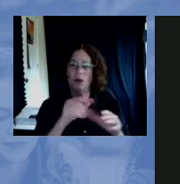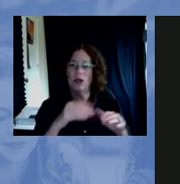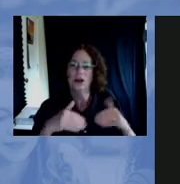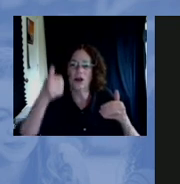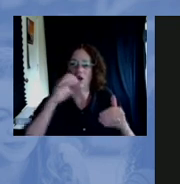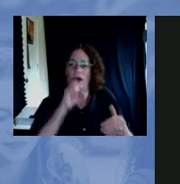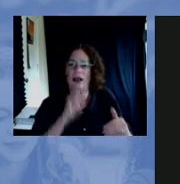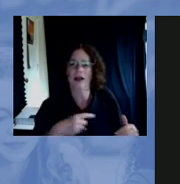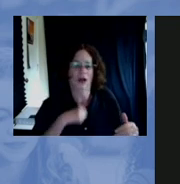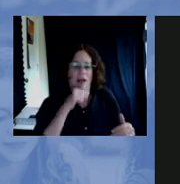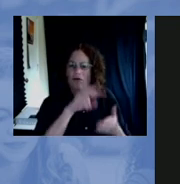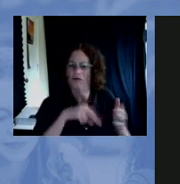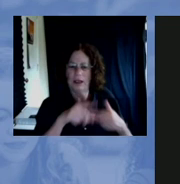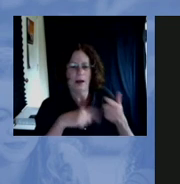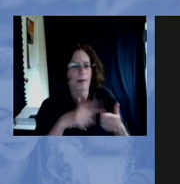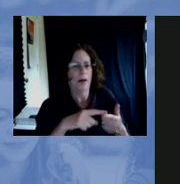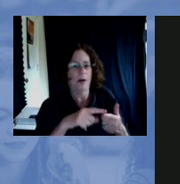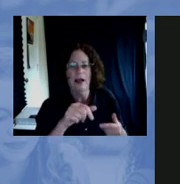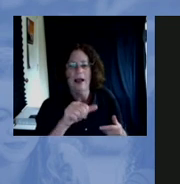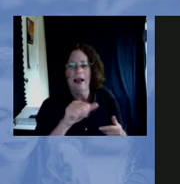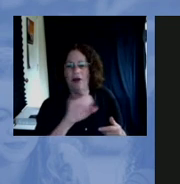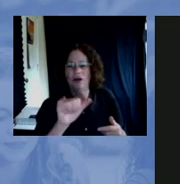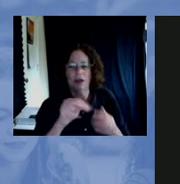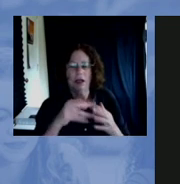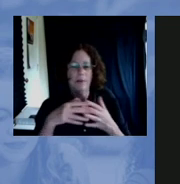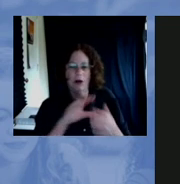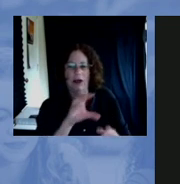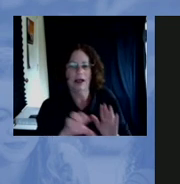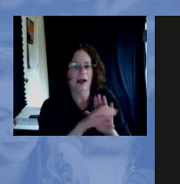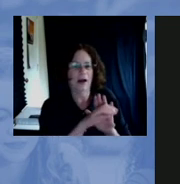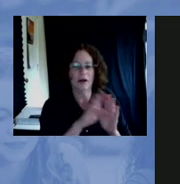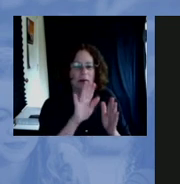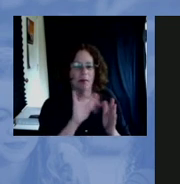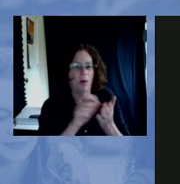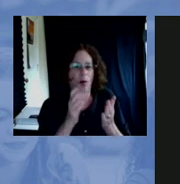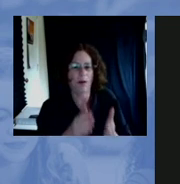AMERICAN CHARACTERS IN CULTURE BY ASIAN AMERICA AUTHORS UNTIL I GOT TO HIGH SCHOOL.